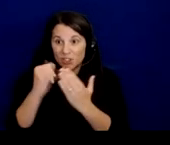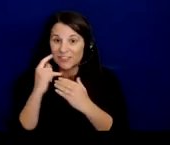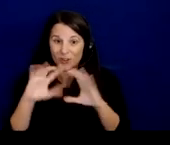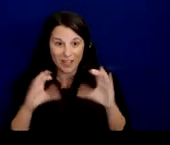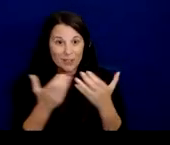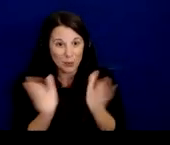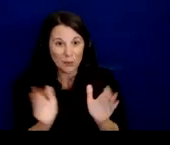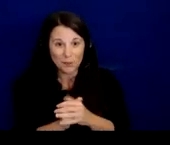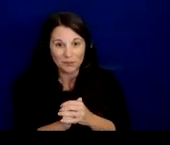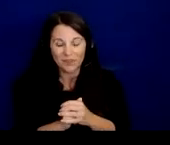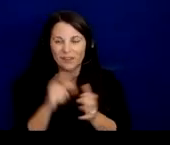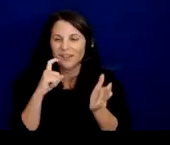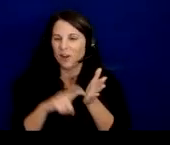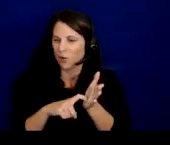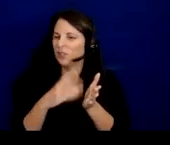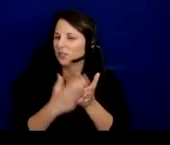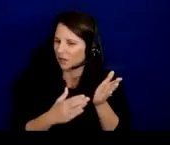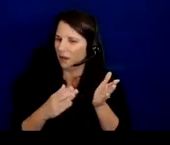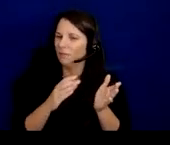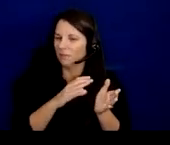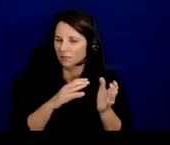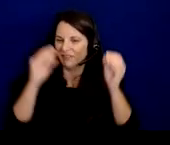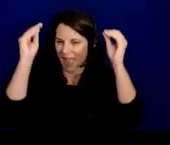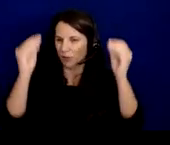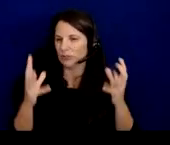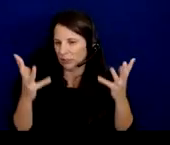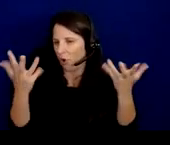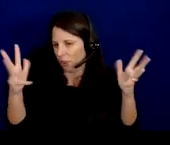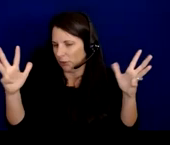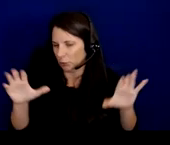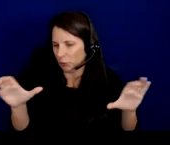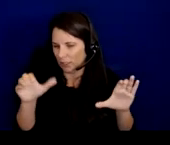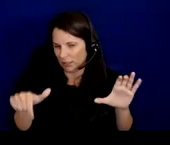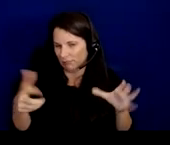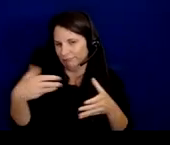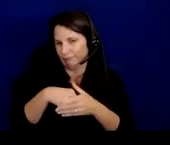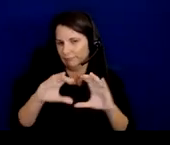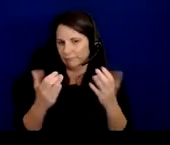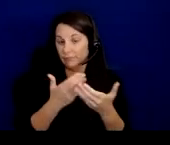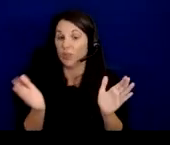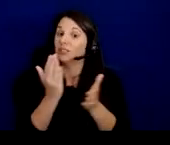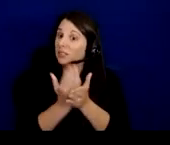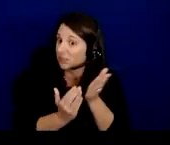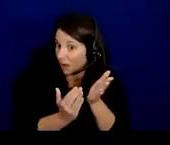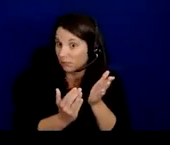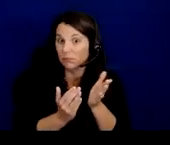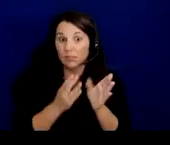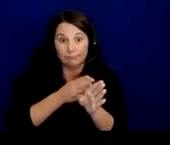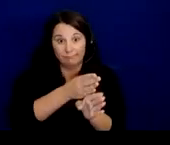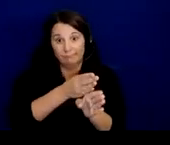do this in their classes, some disciplines. It's part of the curriculum, but I, I feel like